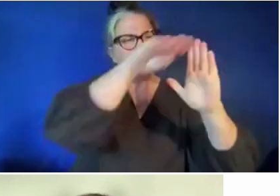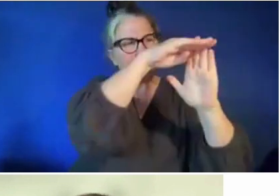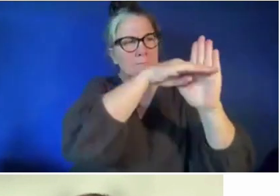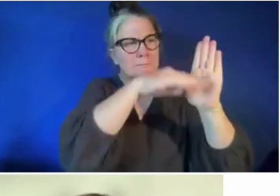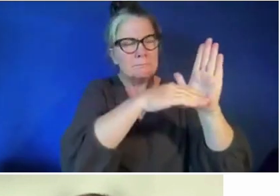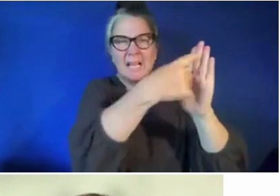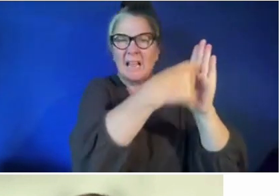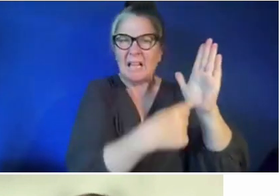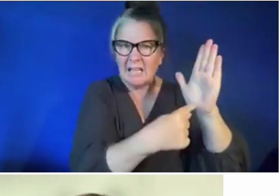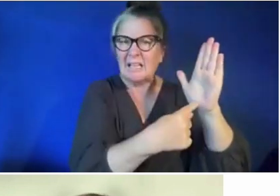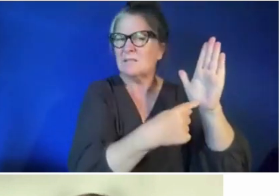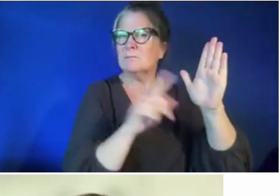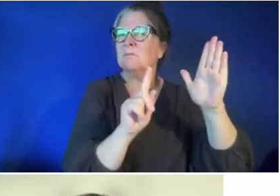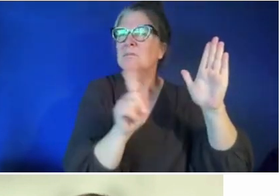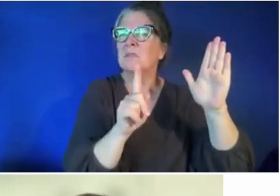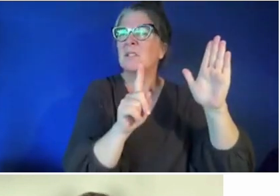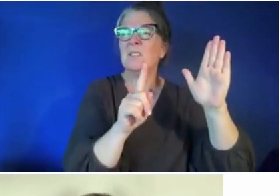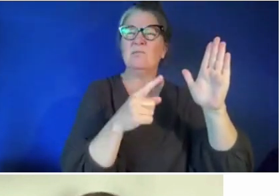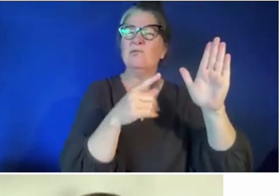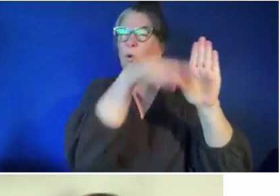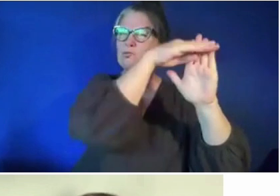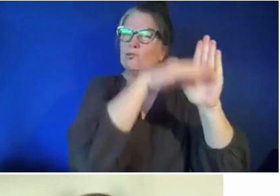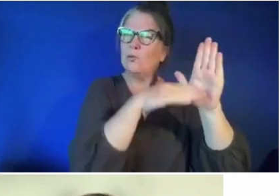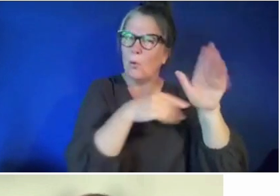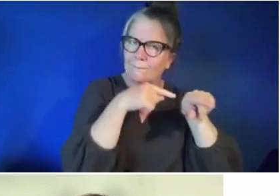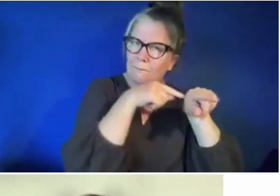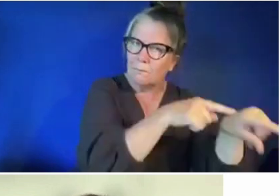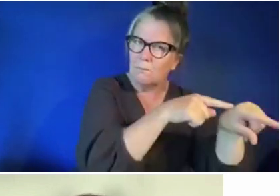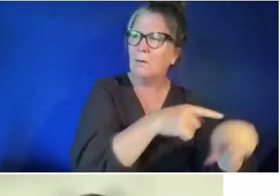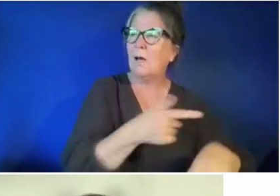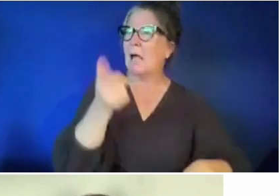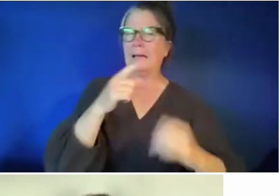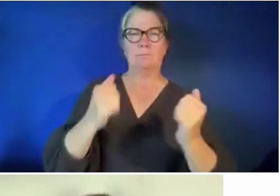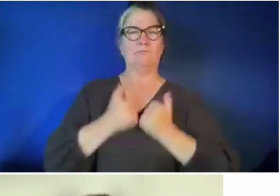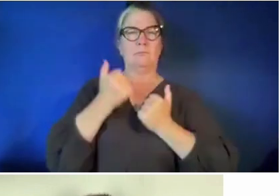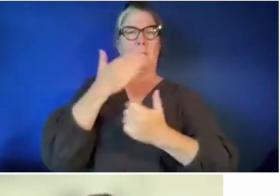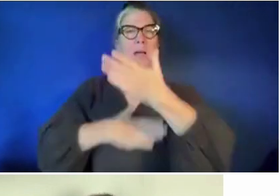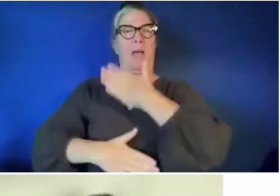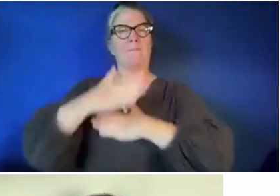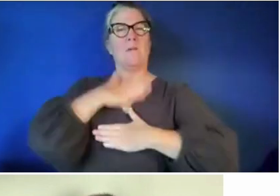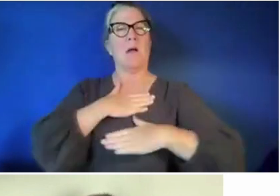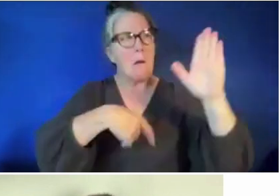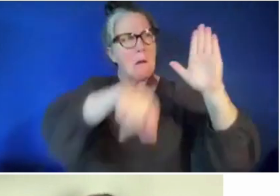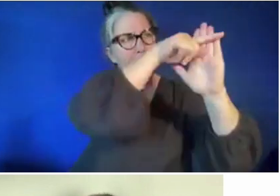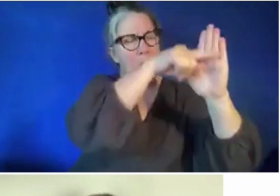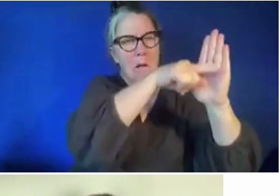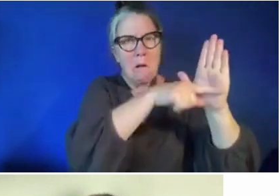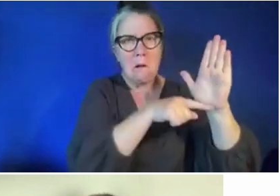which guide the culture that we are looking to do. We've engaged everybody across the workforce to do that,